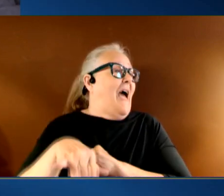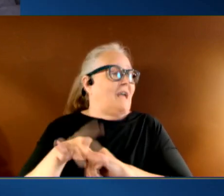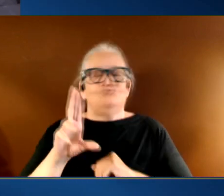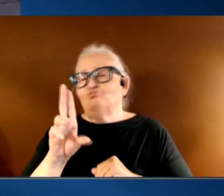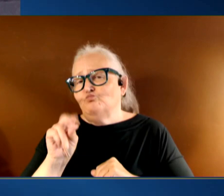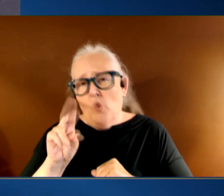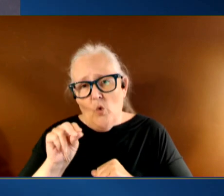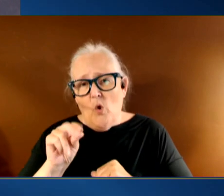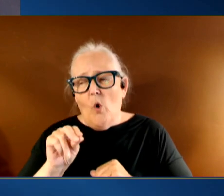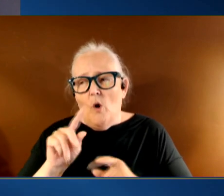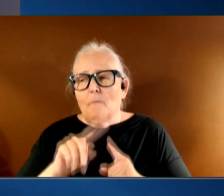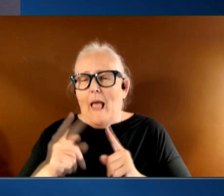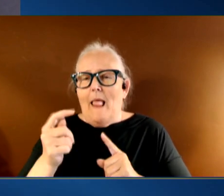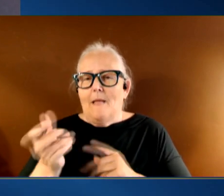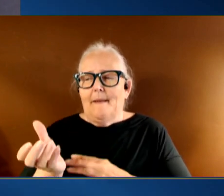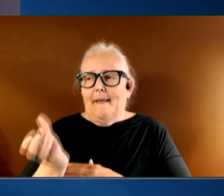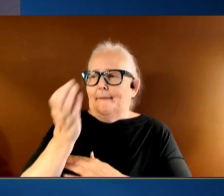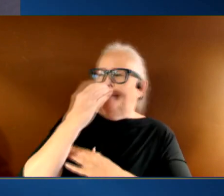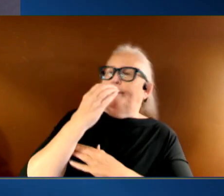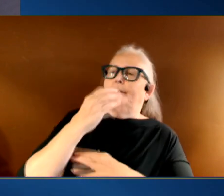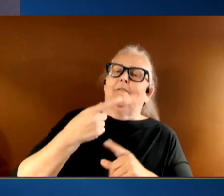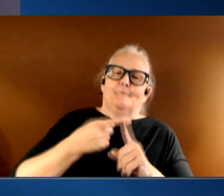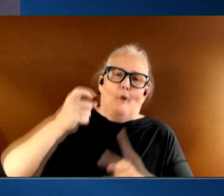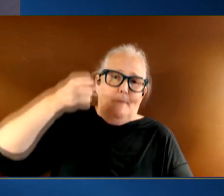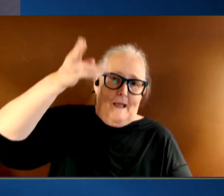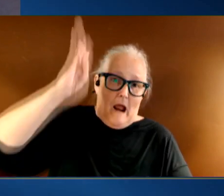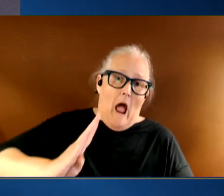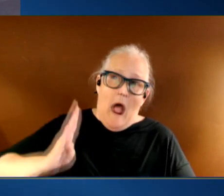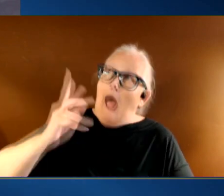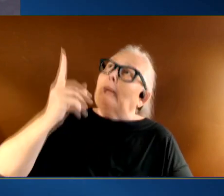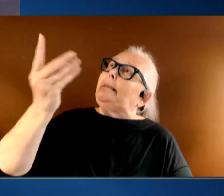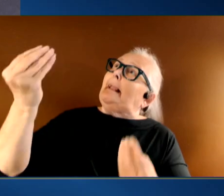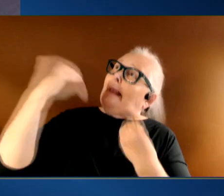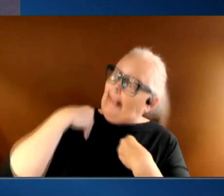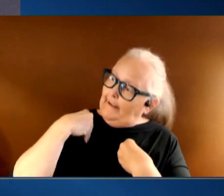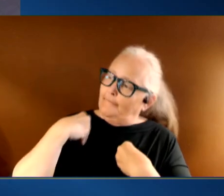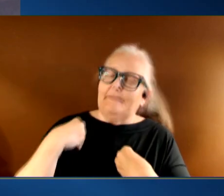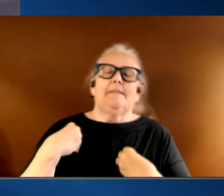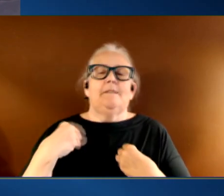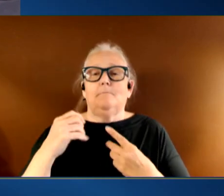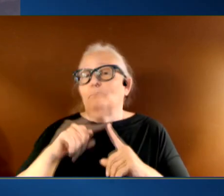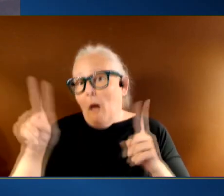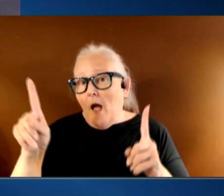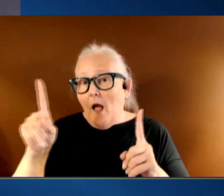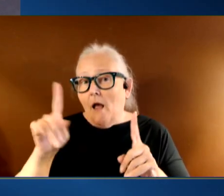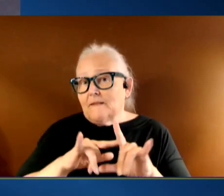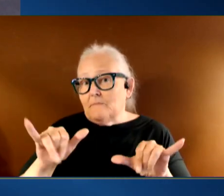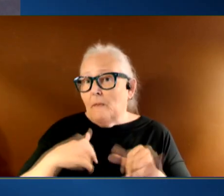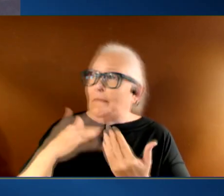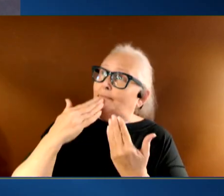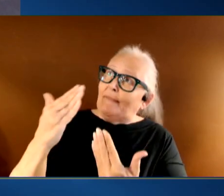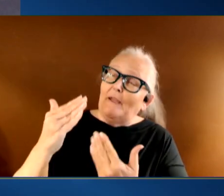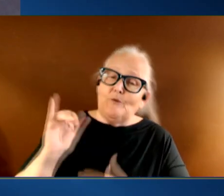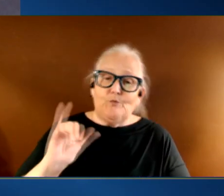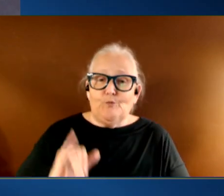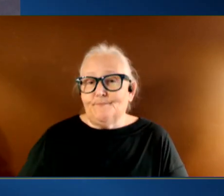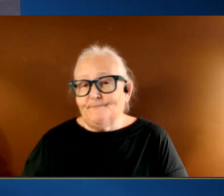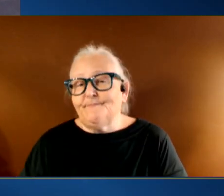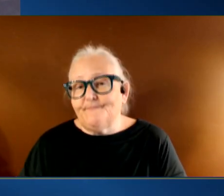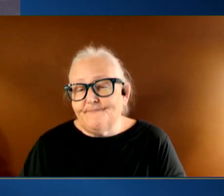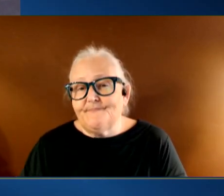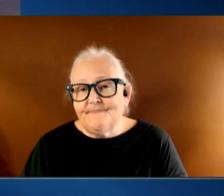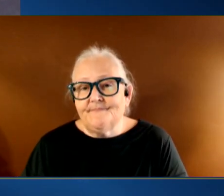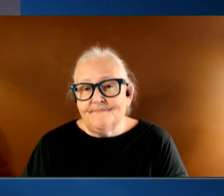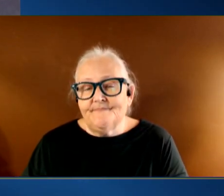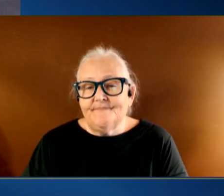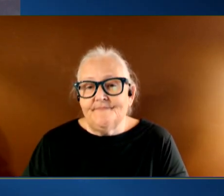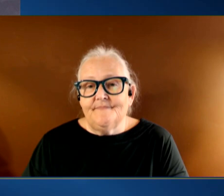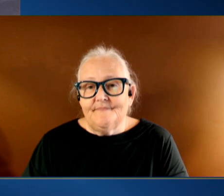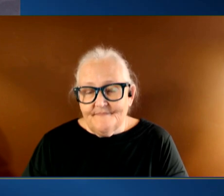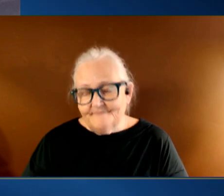upon me by God Almighty, and I thank him for it. We have family, we have friends.